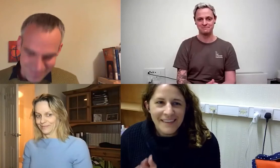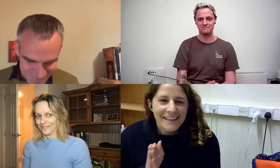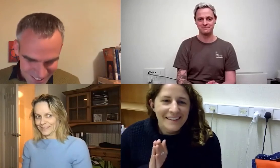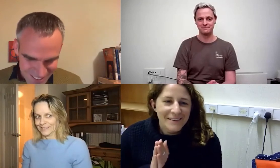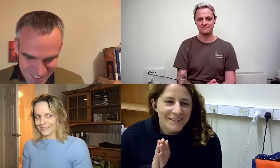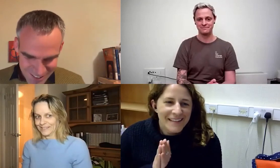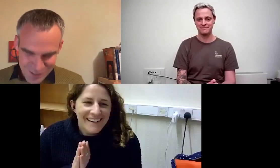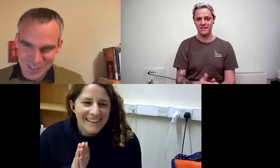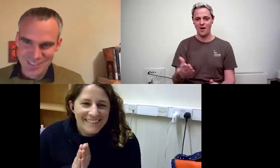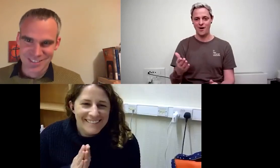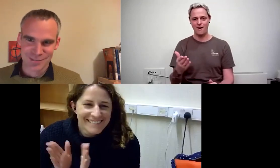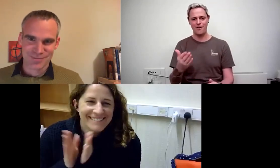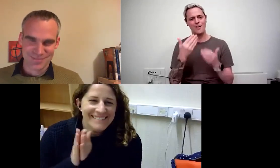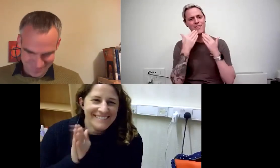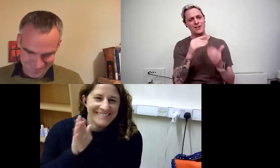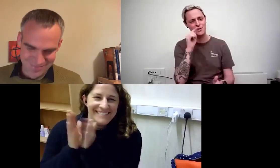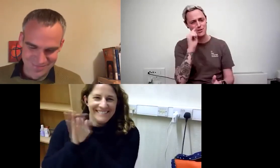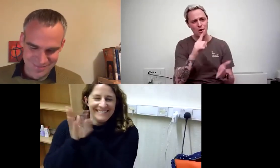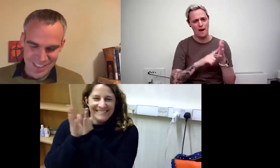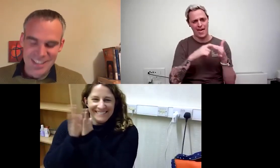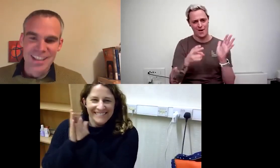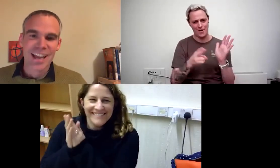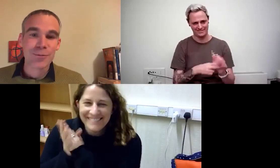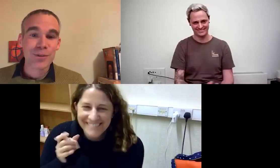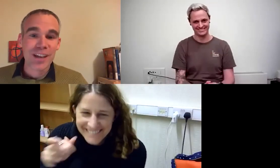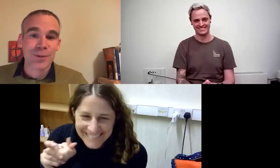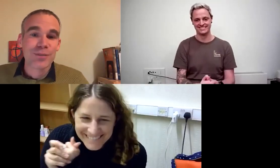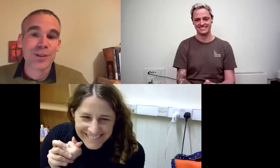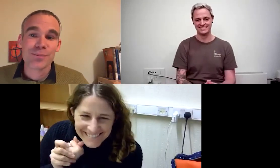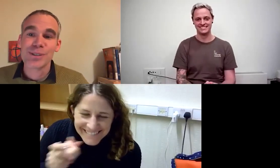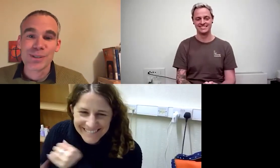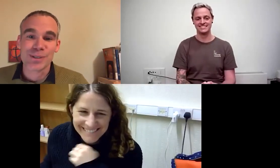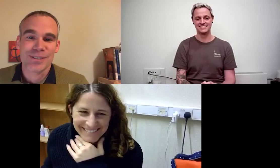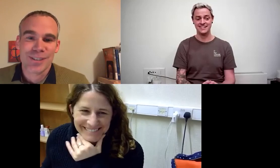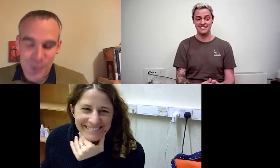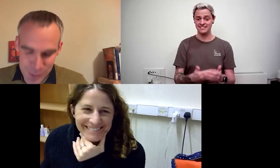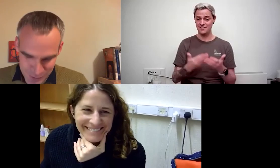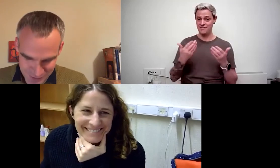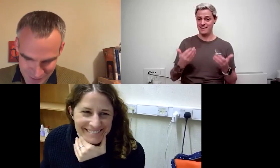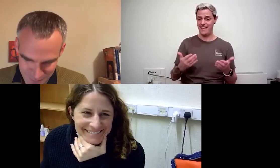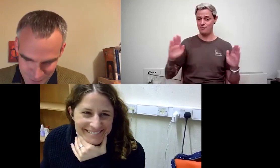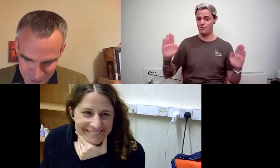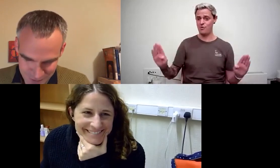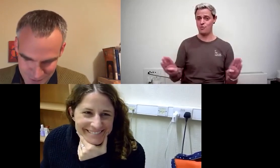[RACHEL] And thank you, Léon! [LÉON] And with that we've come to the close